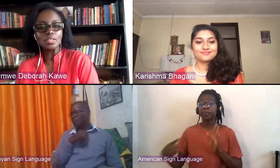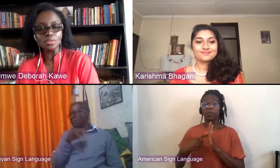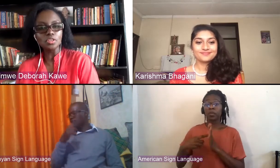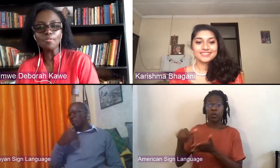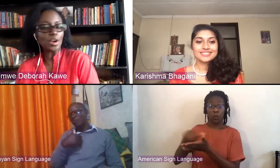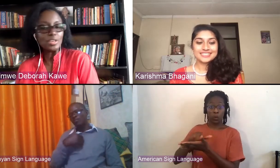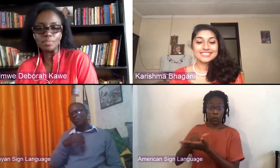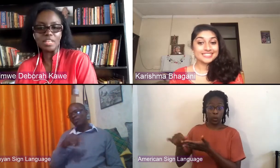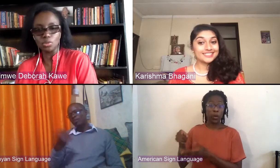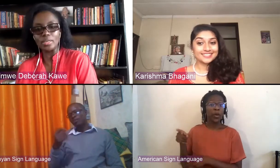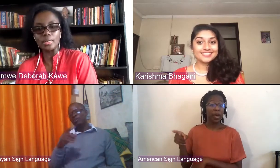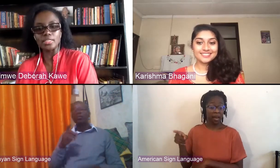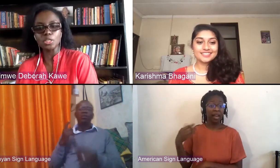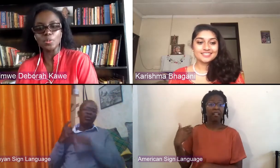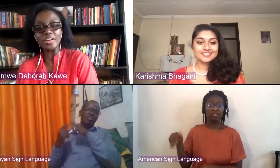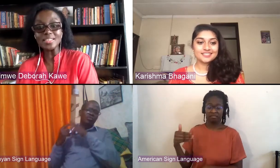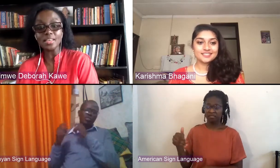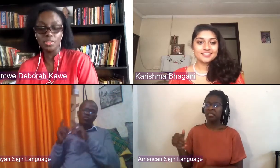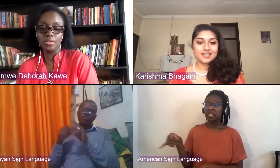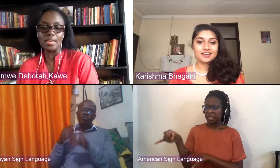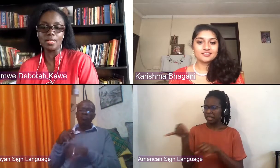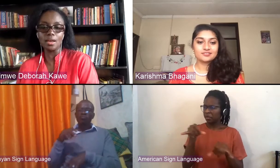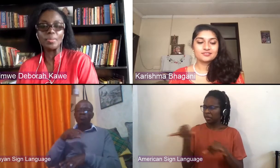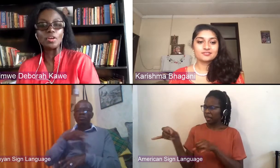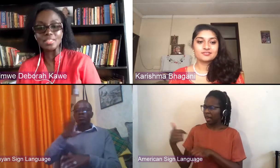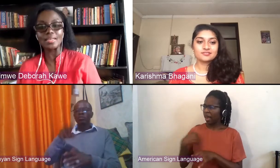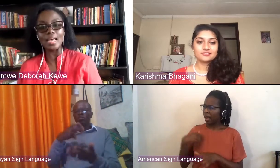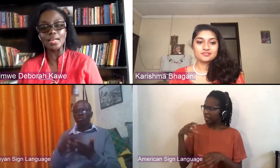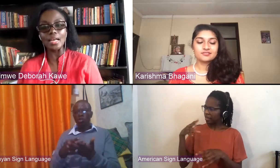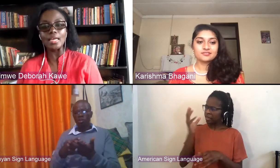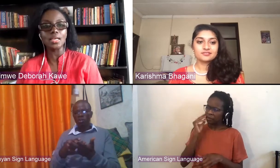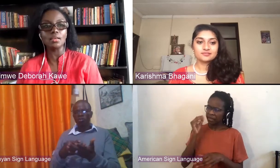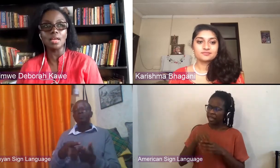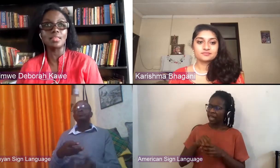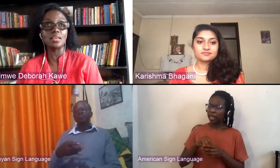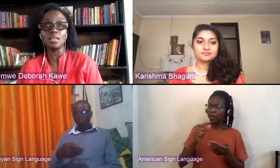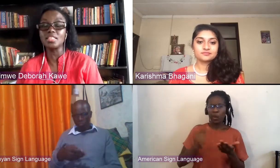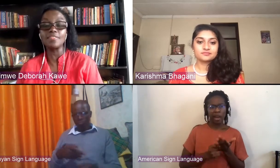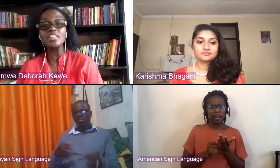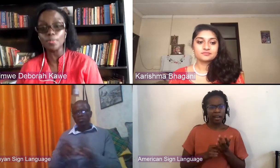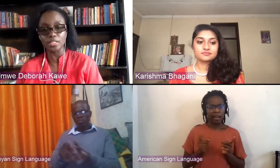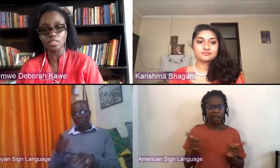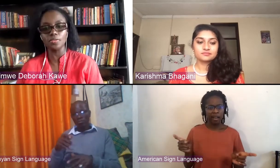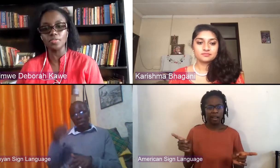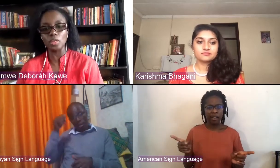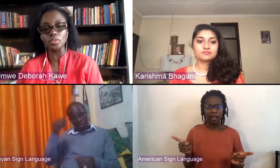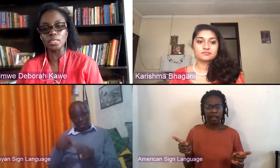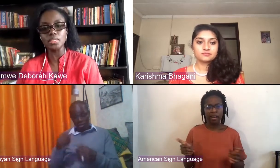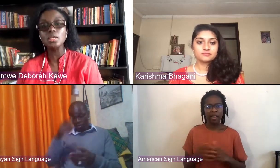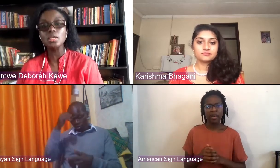you know, very similar to what I was experiencing in Uganda, because again, like I think like 70% of the audience